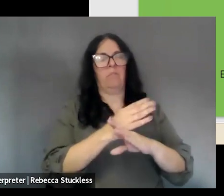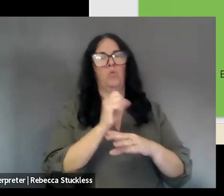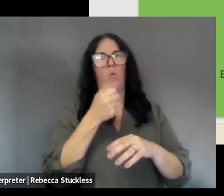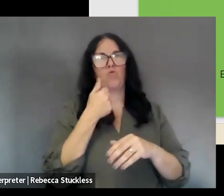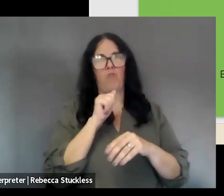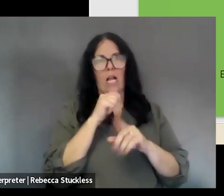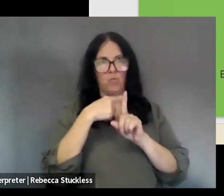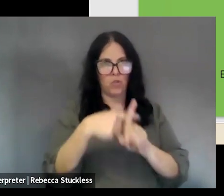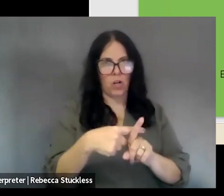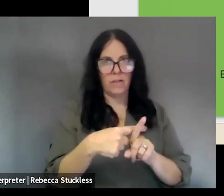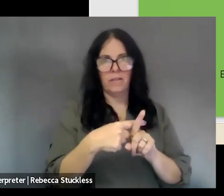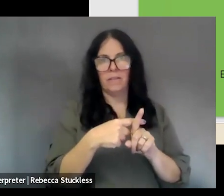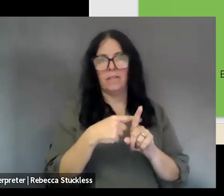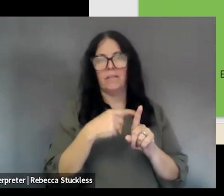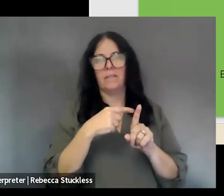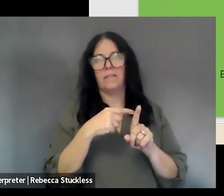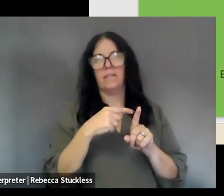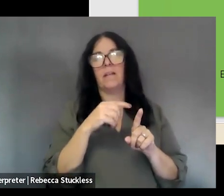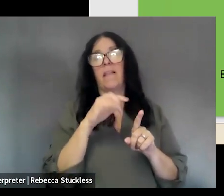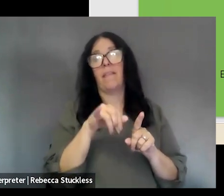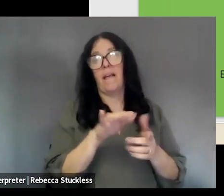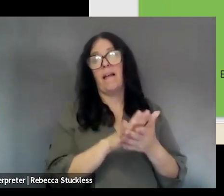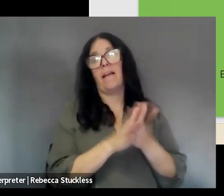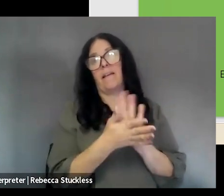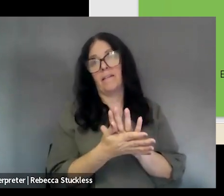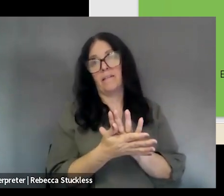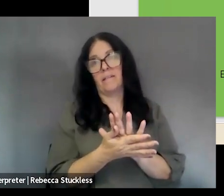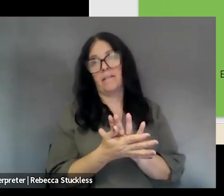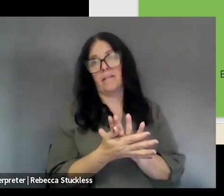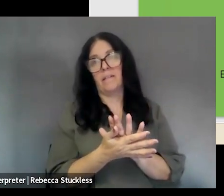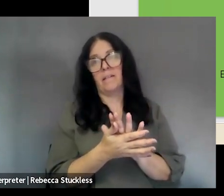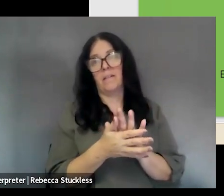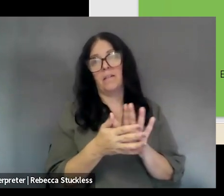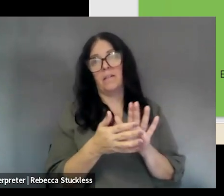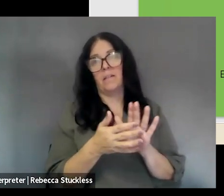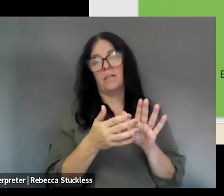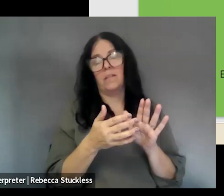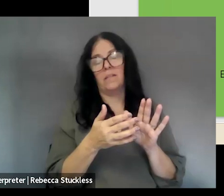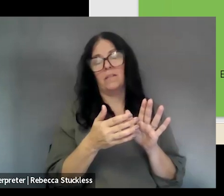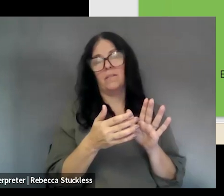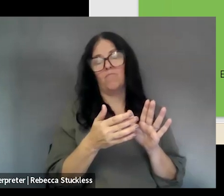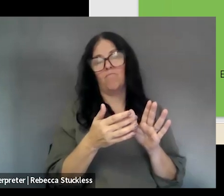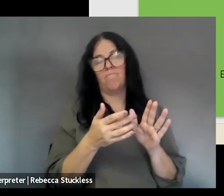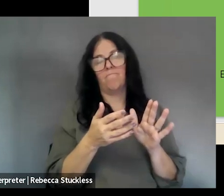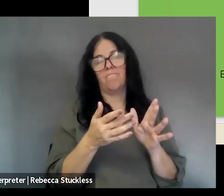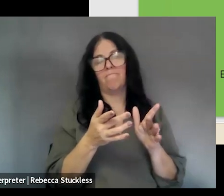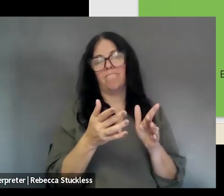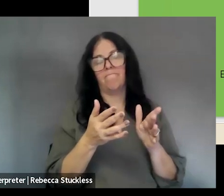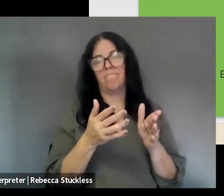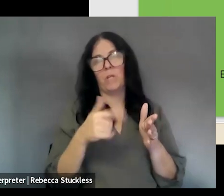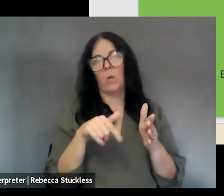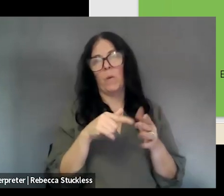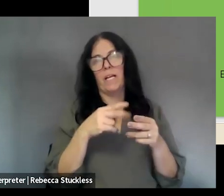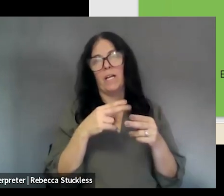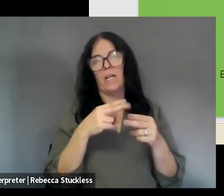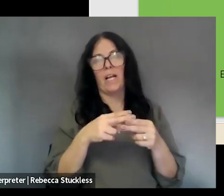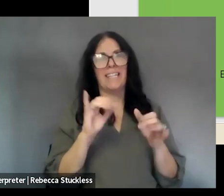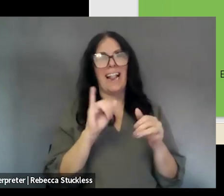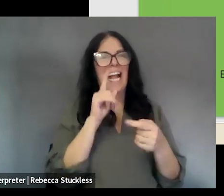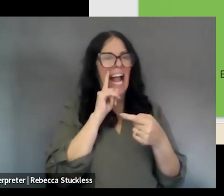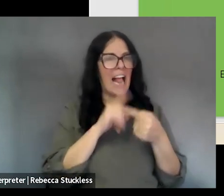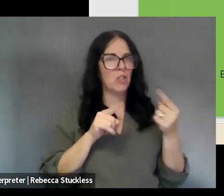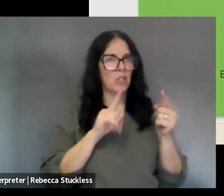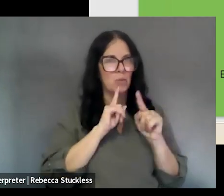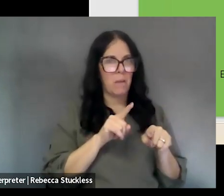it and attack it which results in what we would commonly know as an allergy response. Next slide,